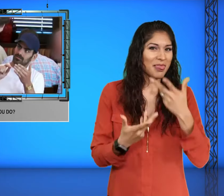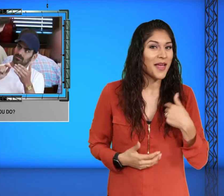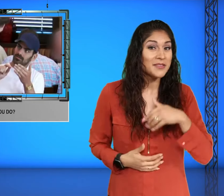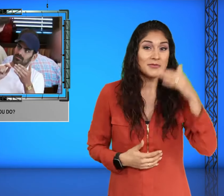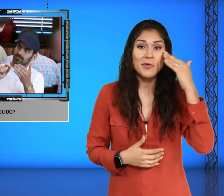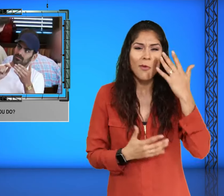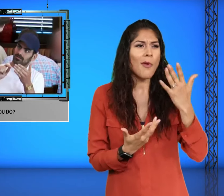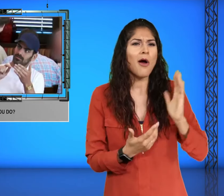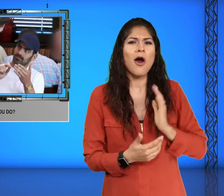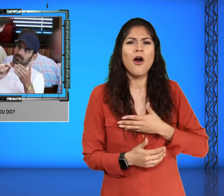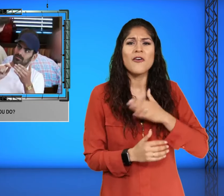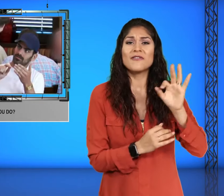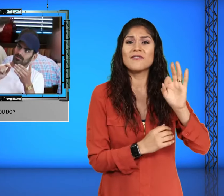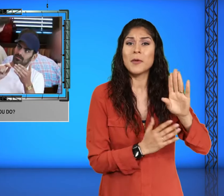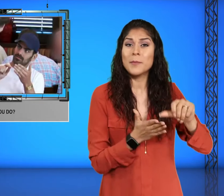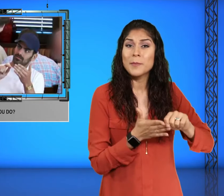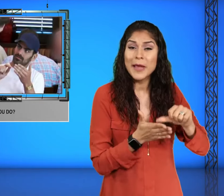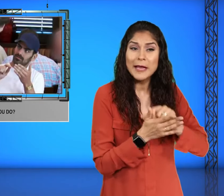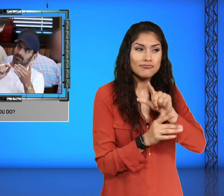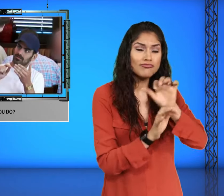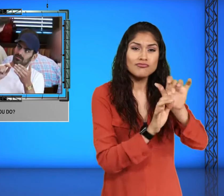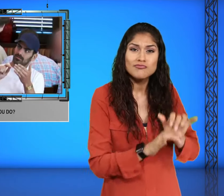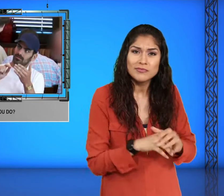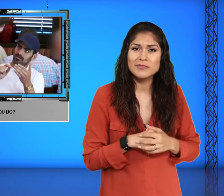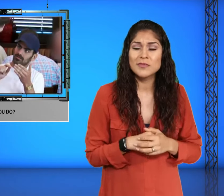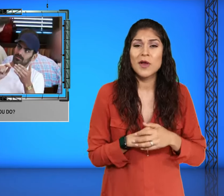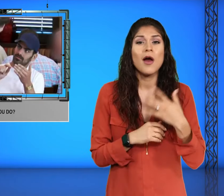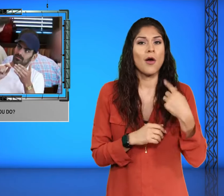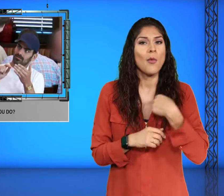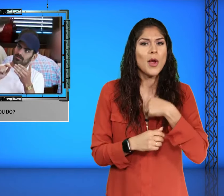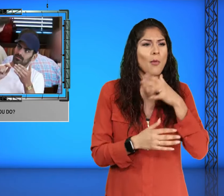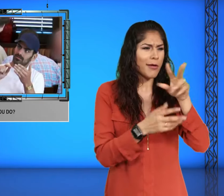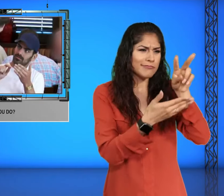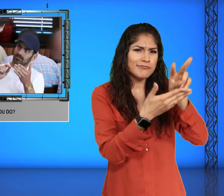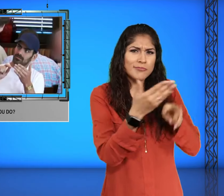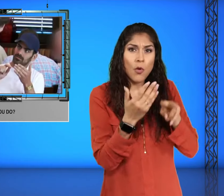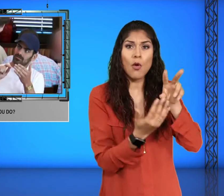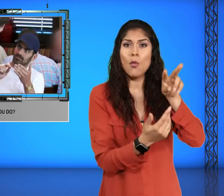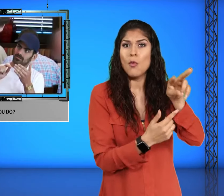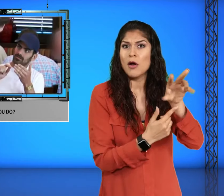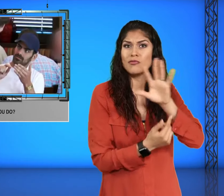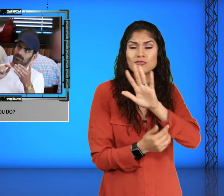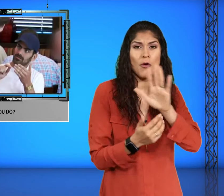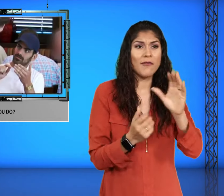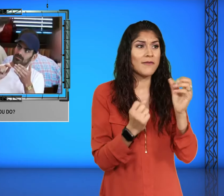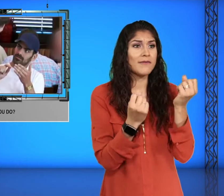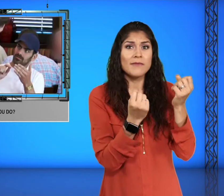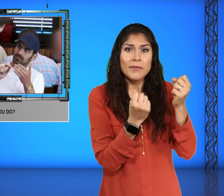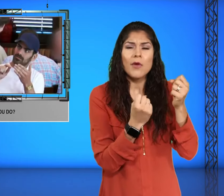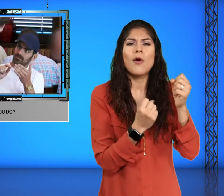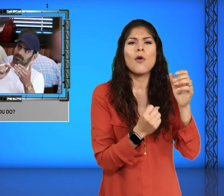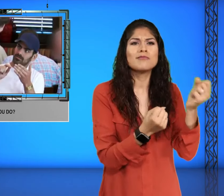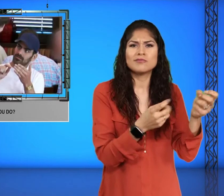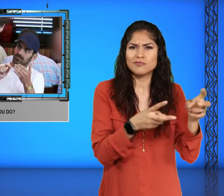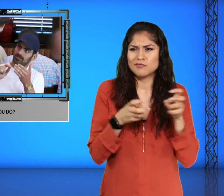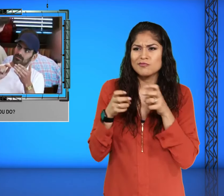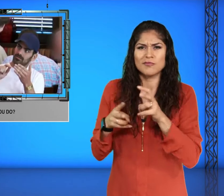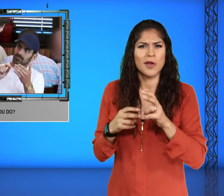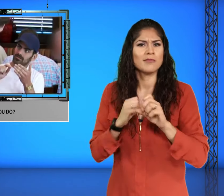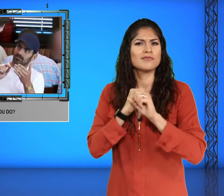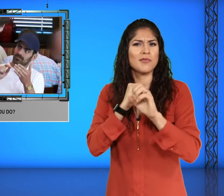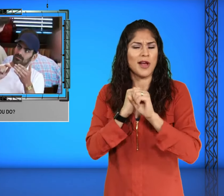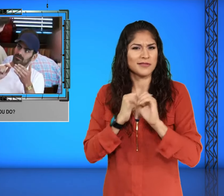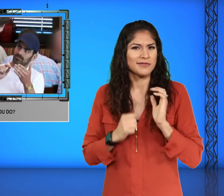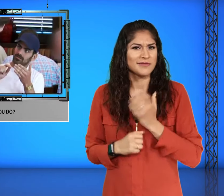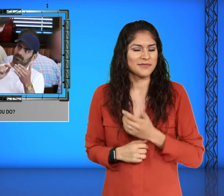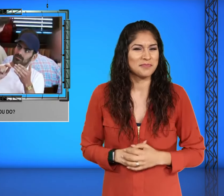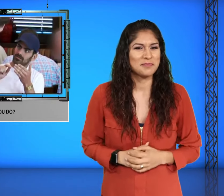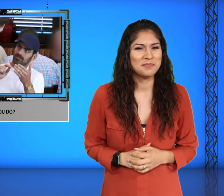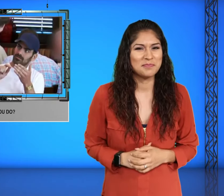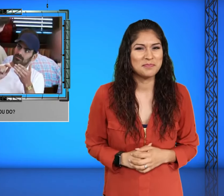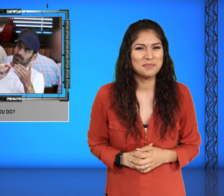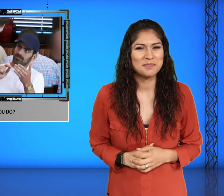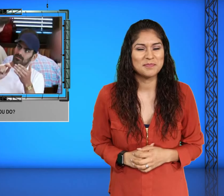Let us know on our Facebook page and we will share some of your comments in our broadcast.